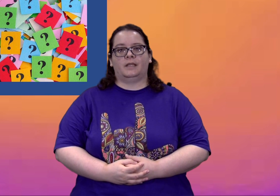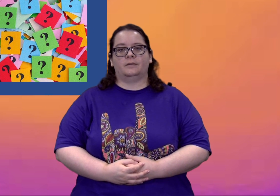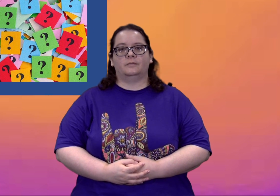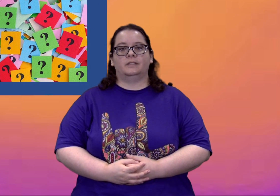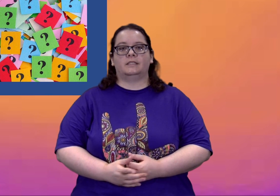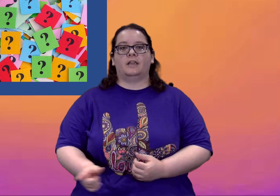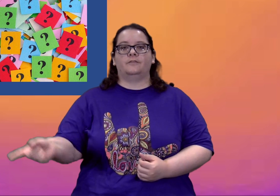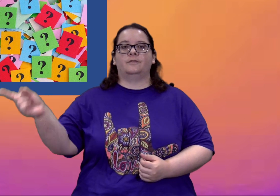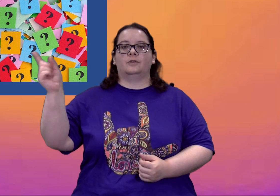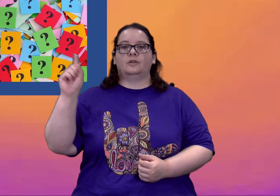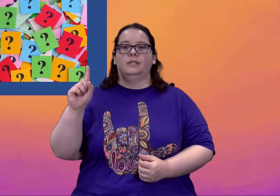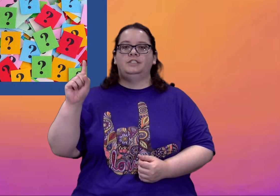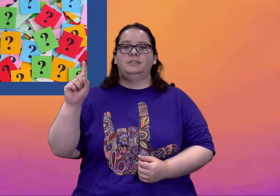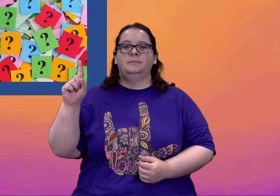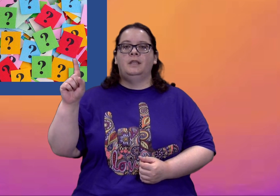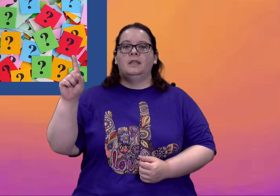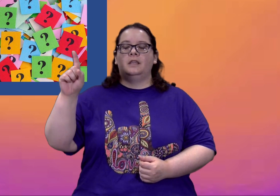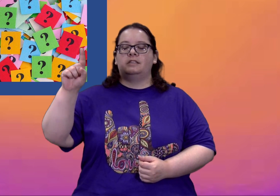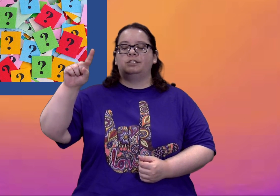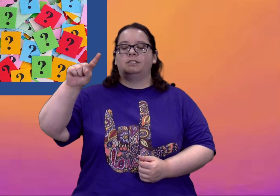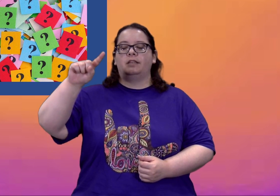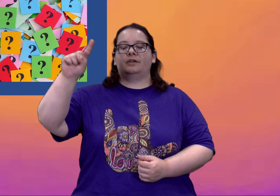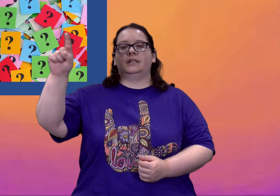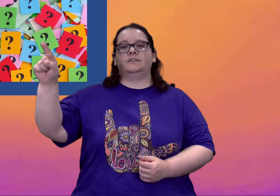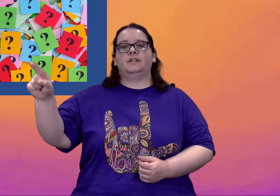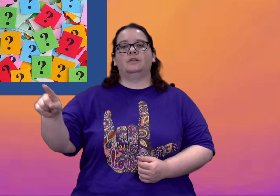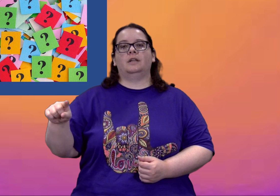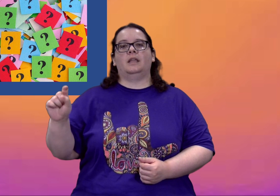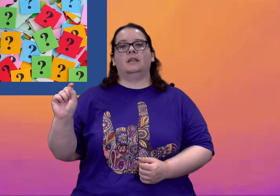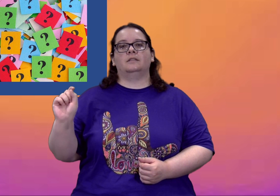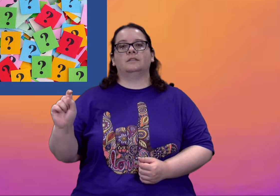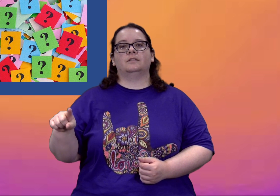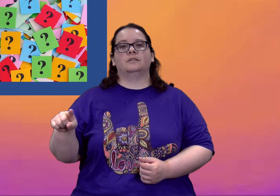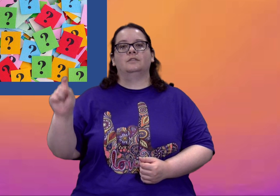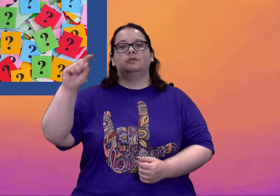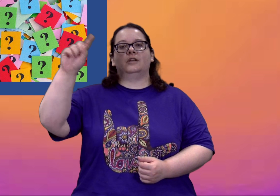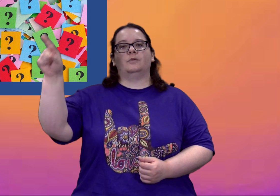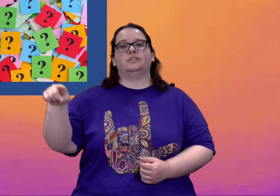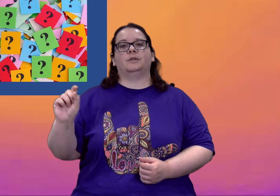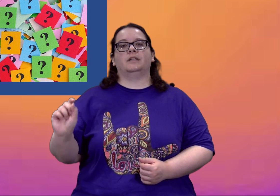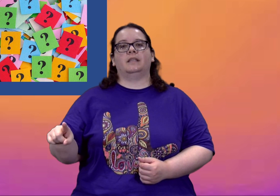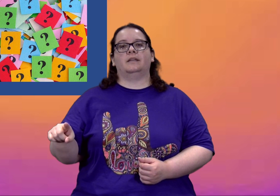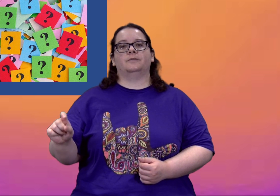Now, the sign for question is to just take your index finger and draw a question mark in the air.